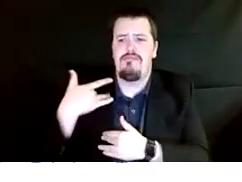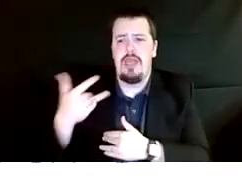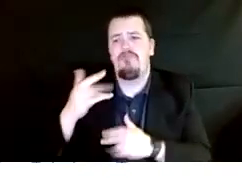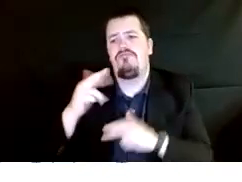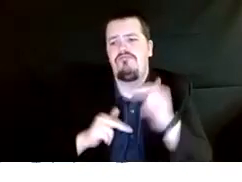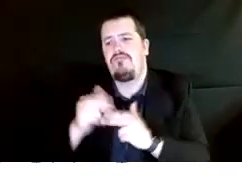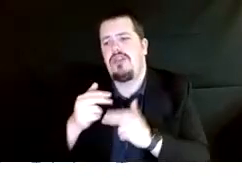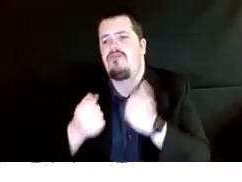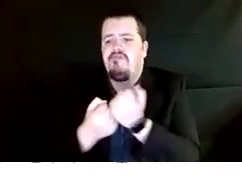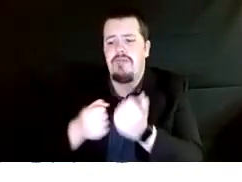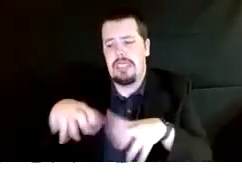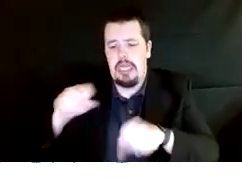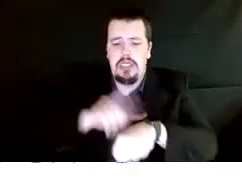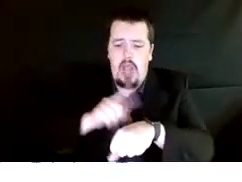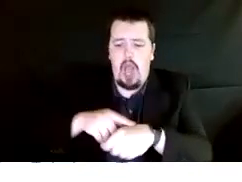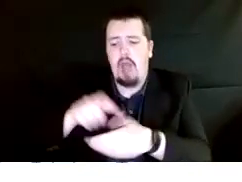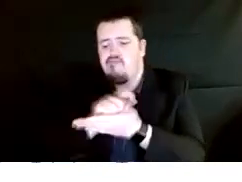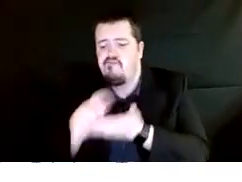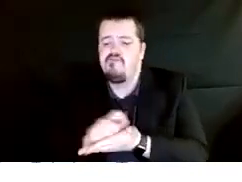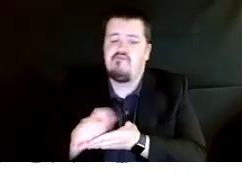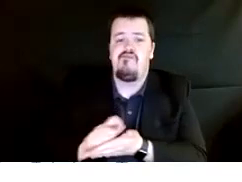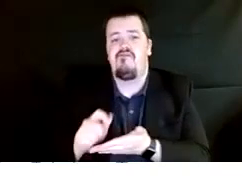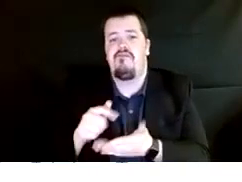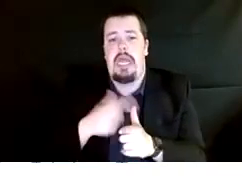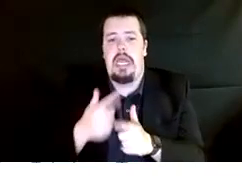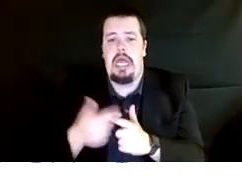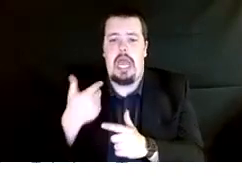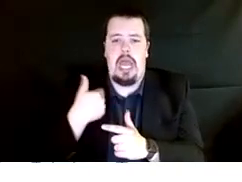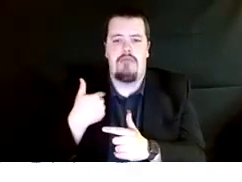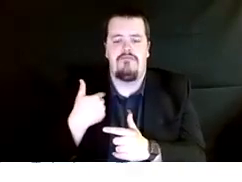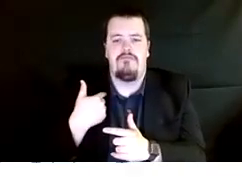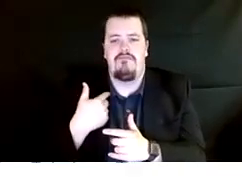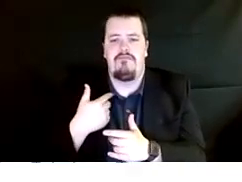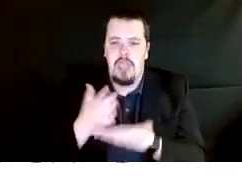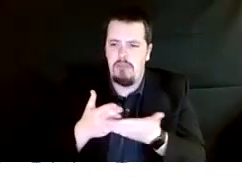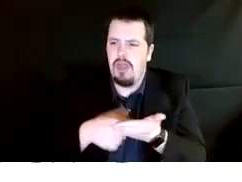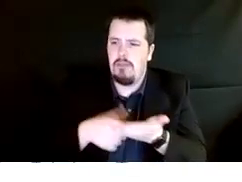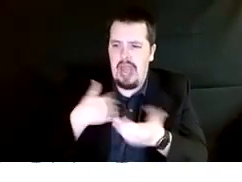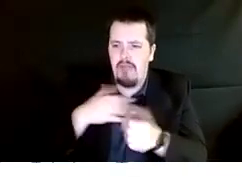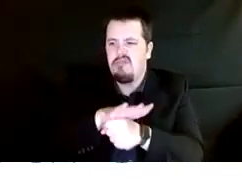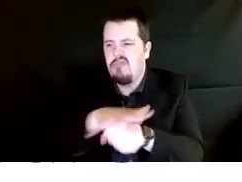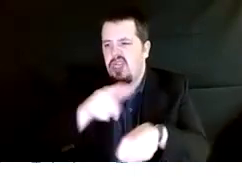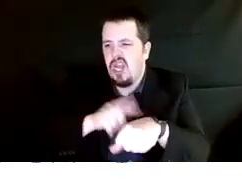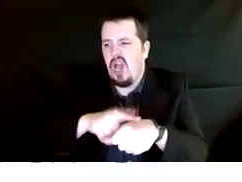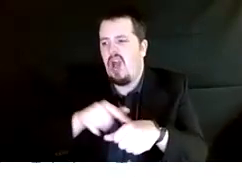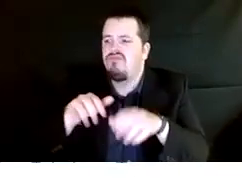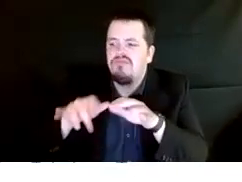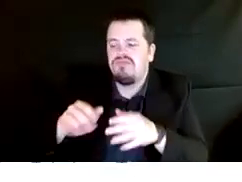takes time ...you know, you have sometimes have luxury of some time to make your case..in this situation